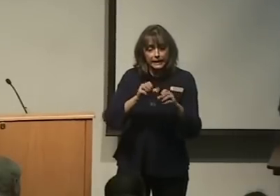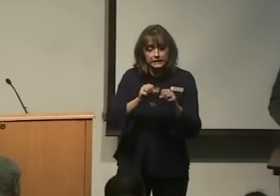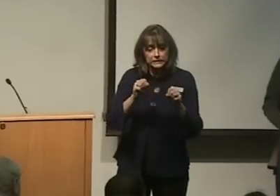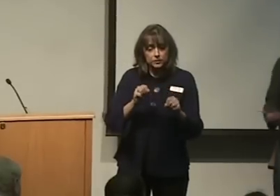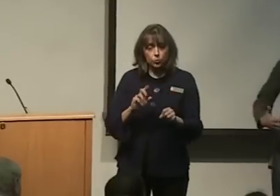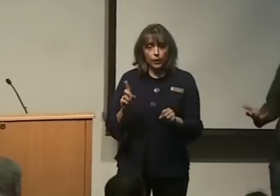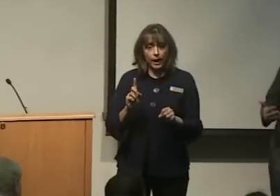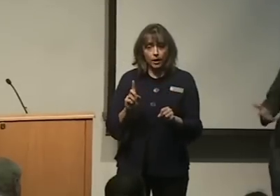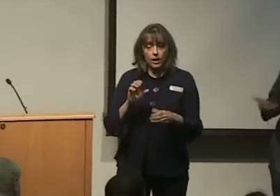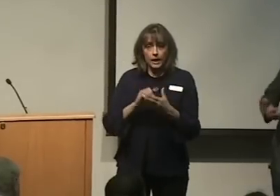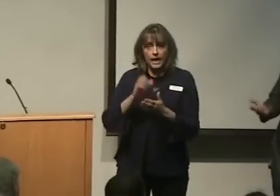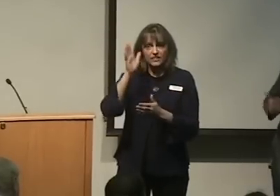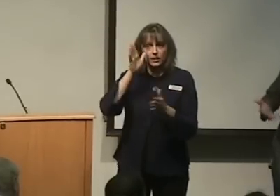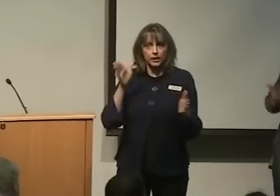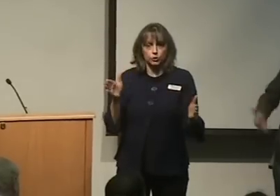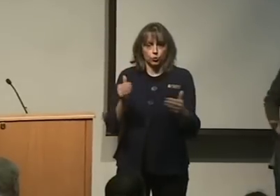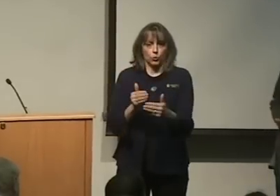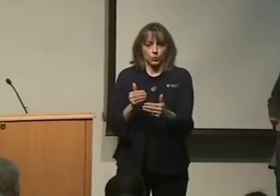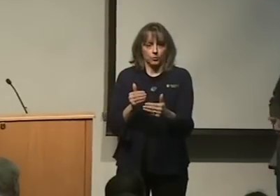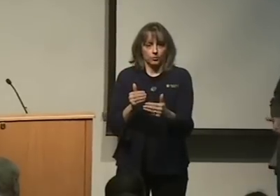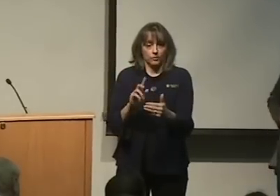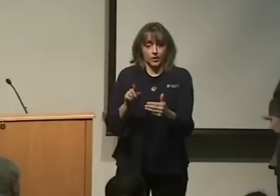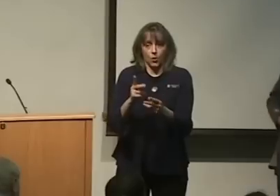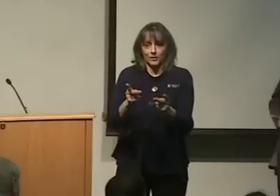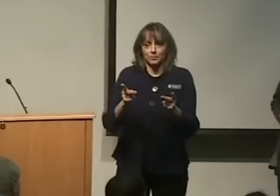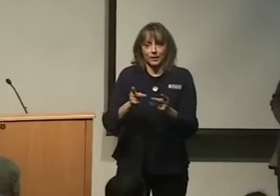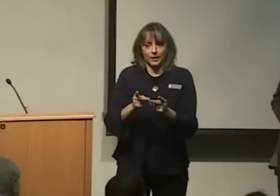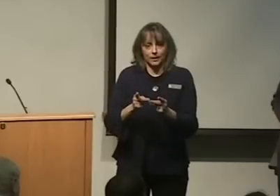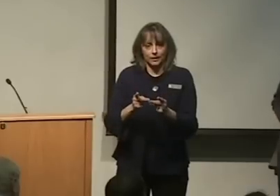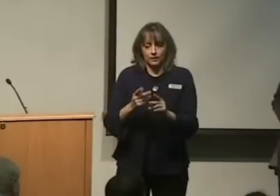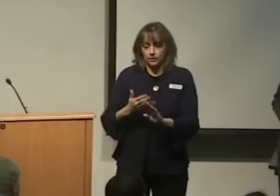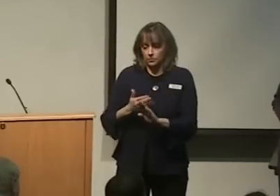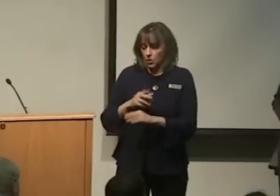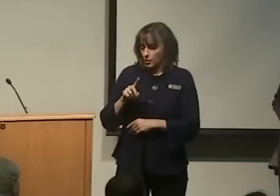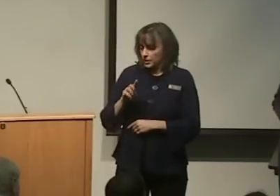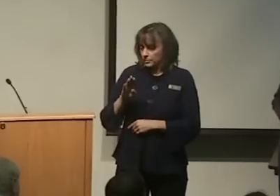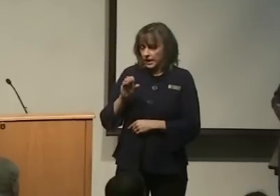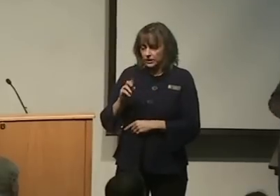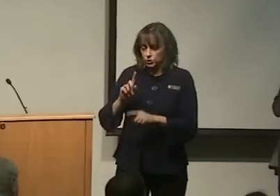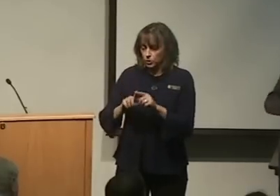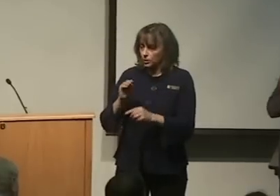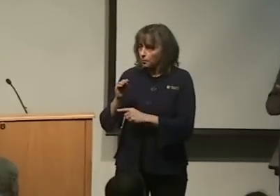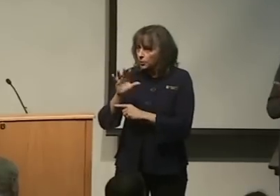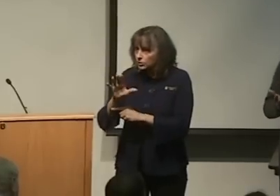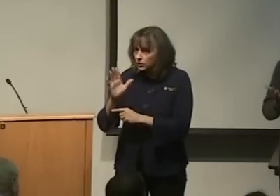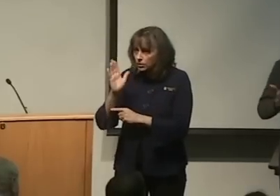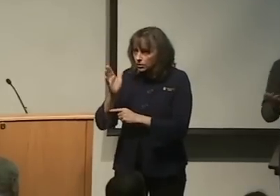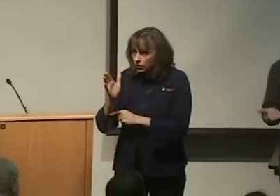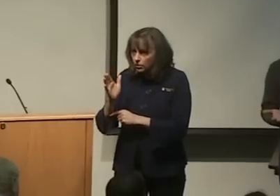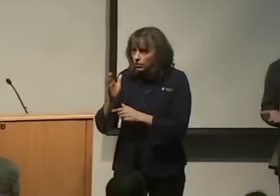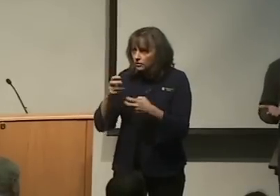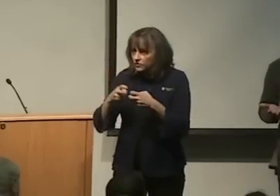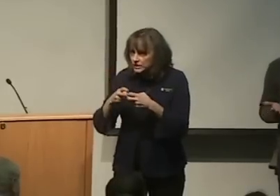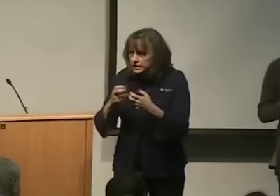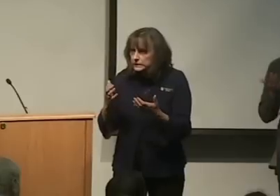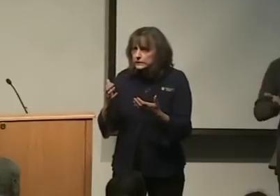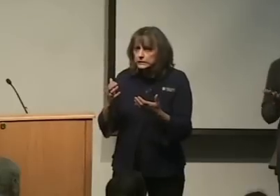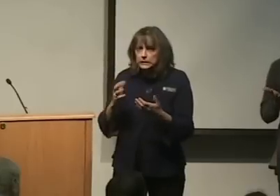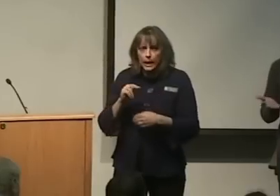PBS didn't have lectures on quantum mechanics. NBC didn't. It wasn't on the radio. I mean there was no other way to get it.